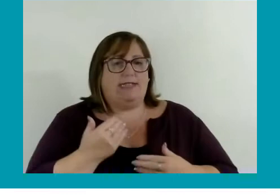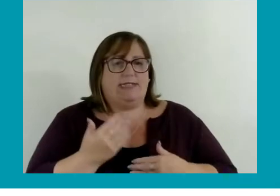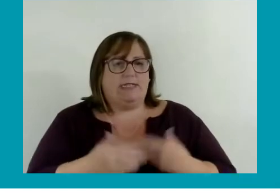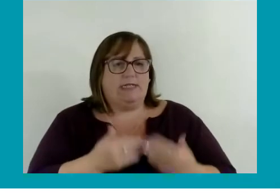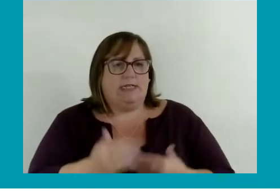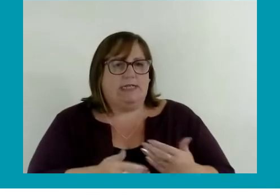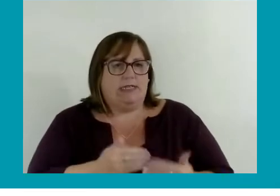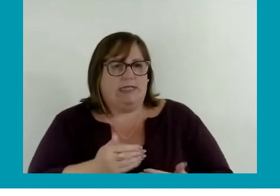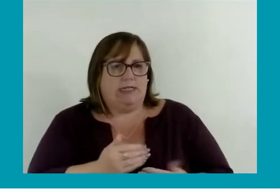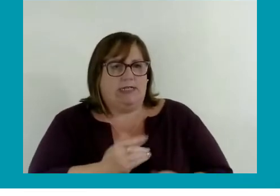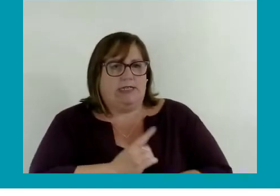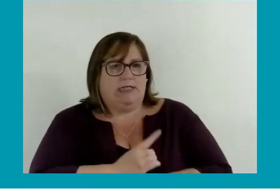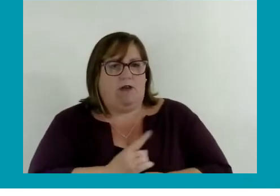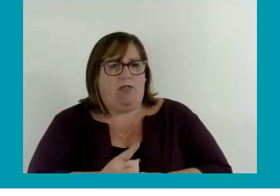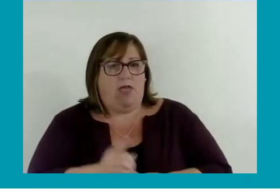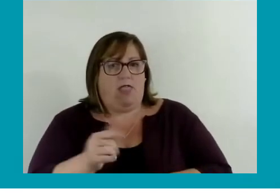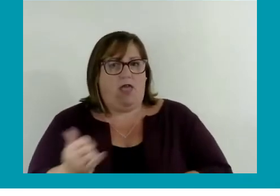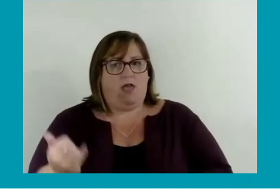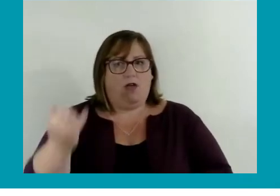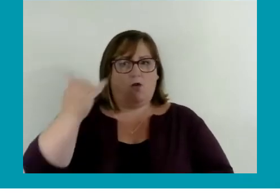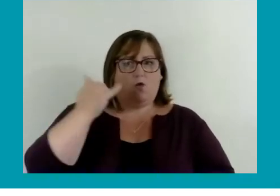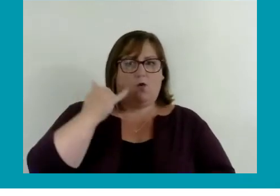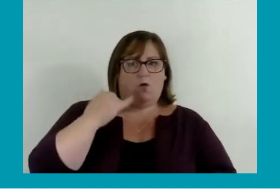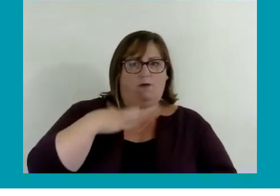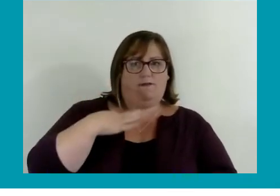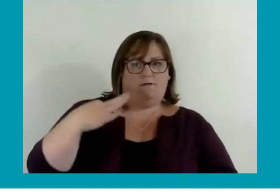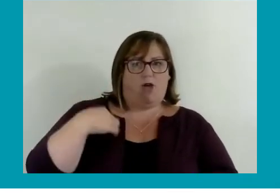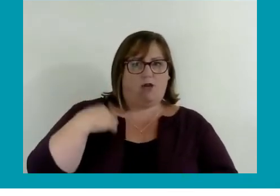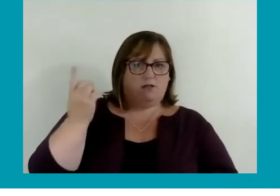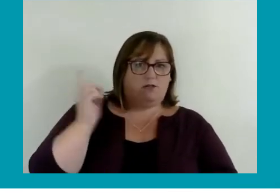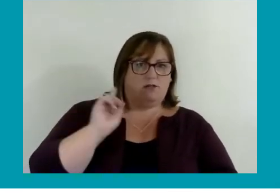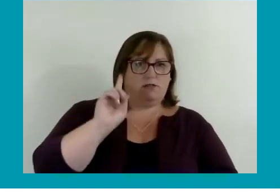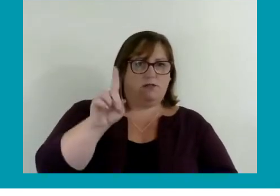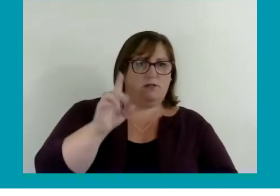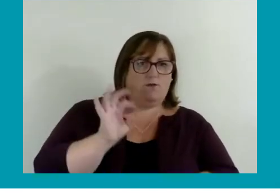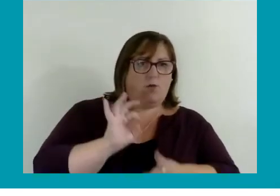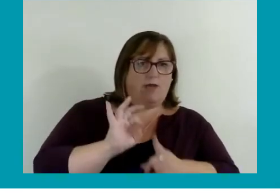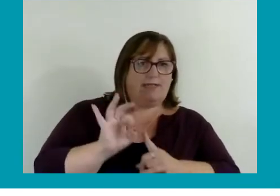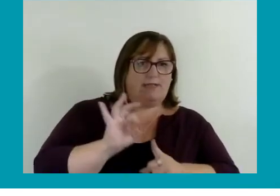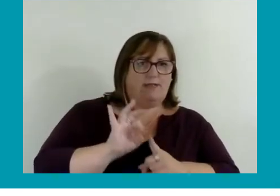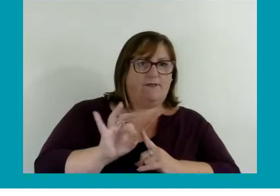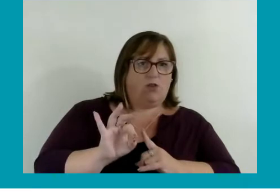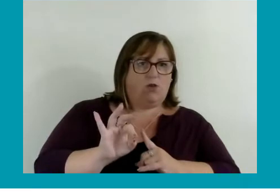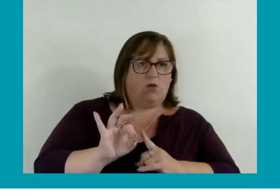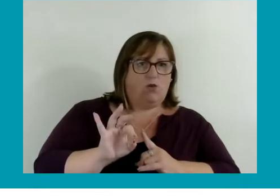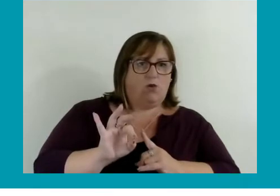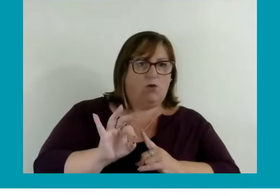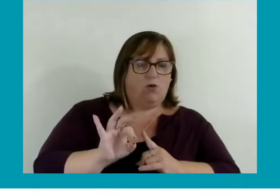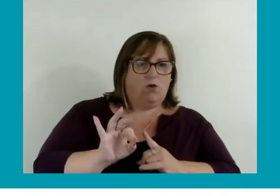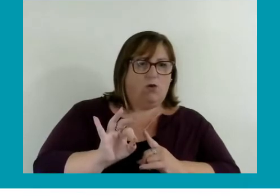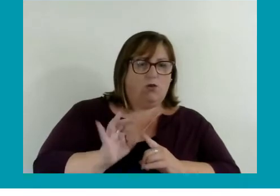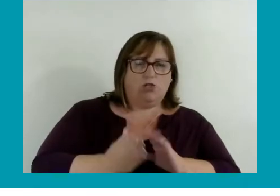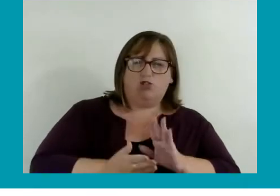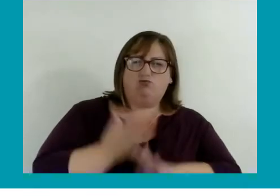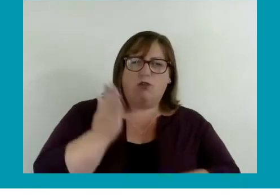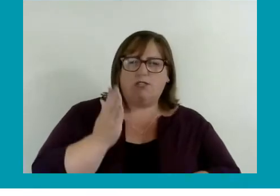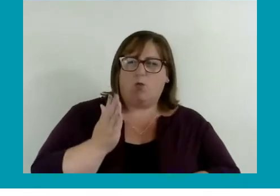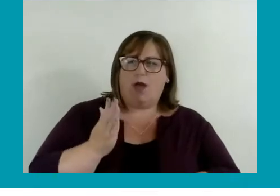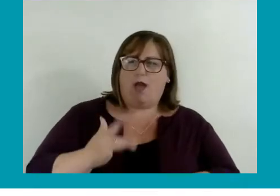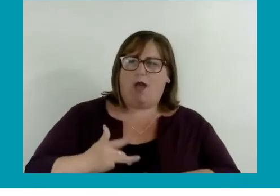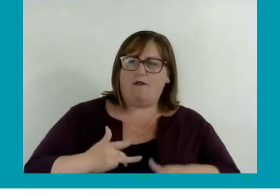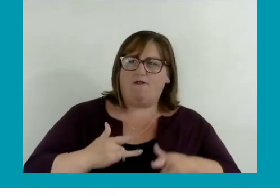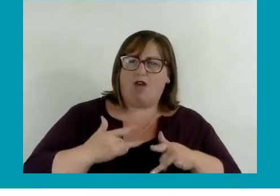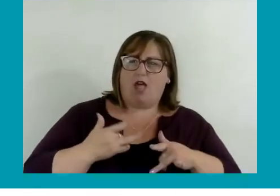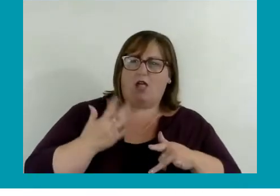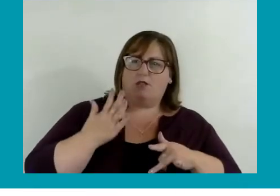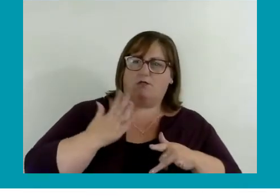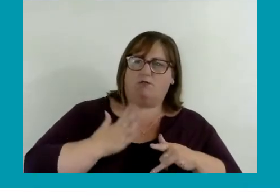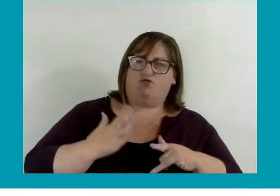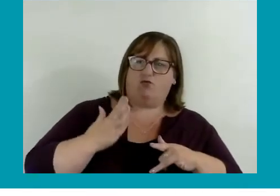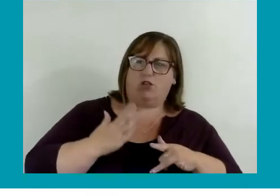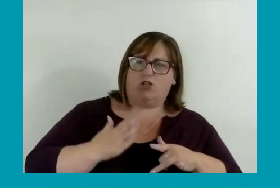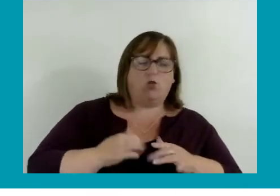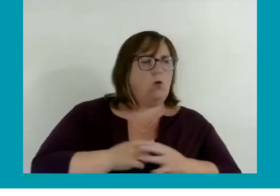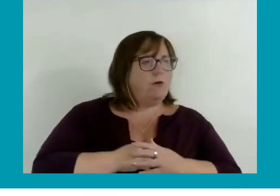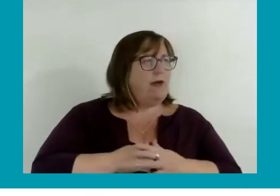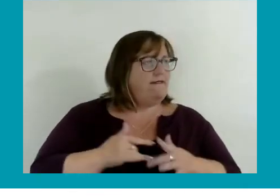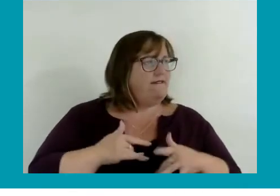me to an interview i was immediately greeted with reassurance and calming sort of vibes we've got a